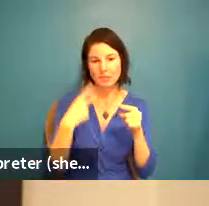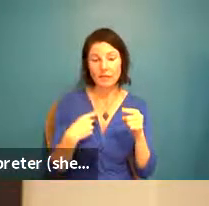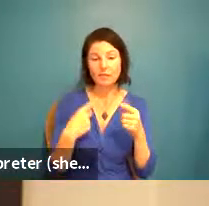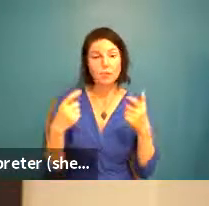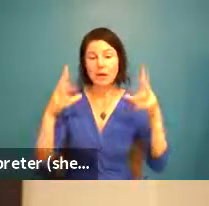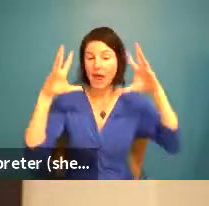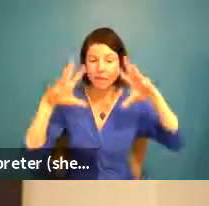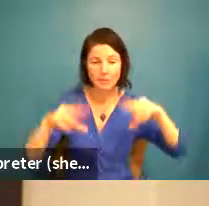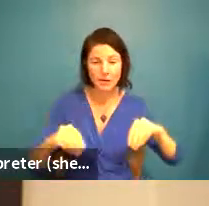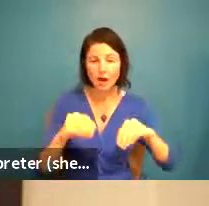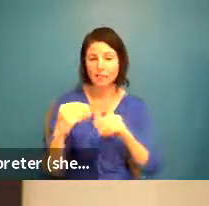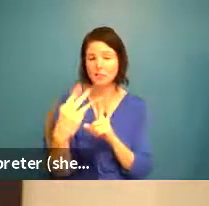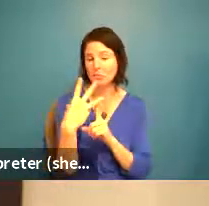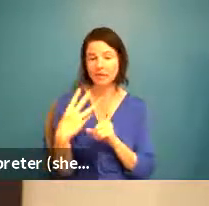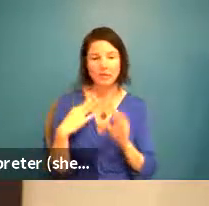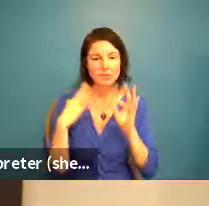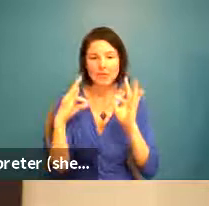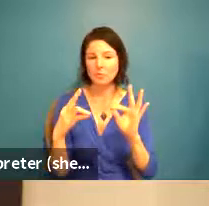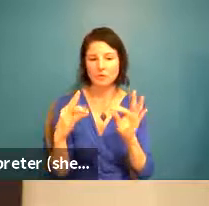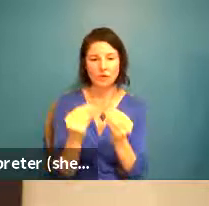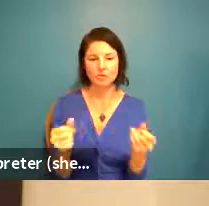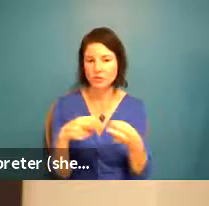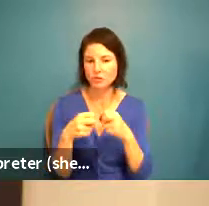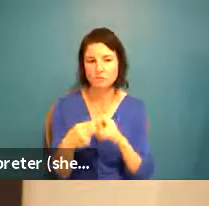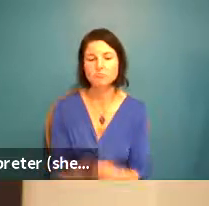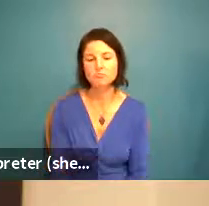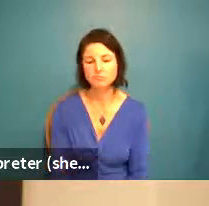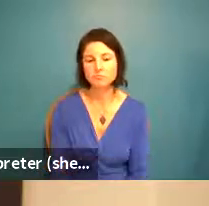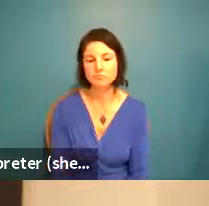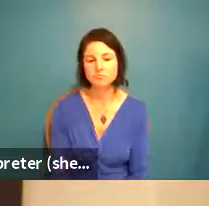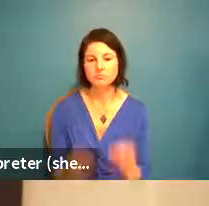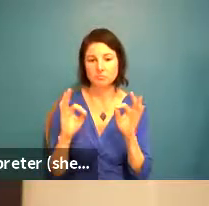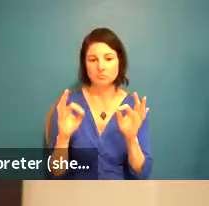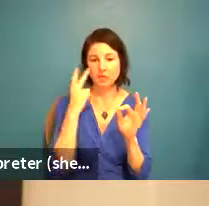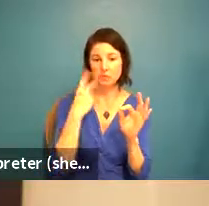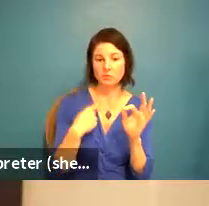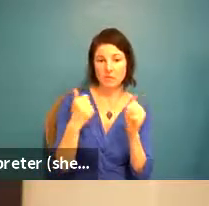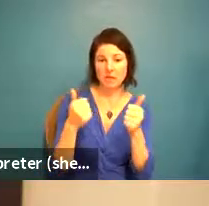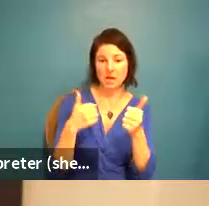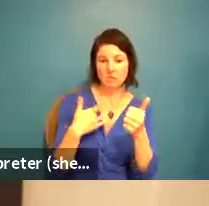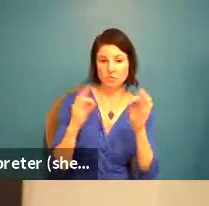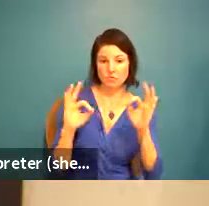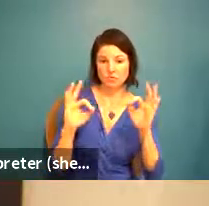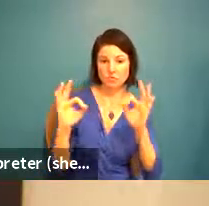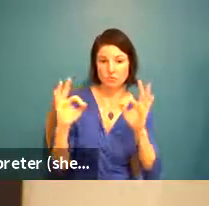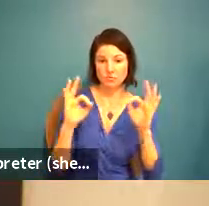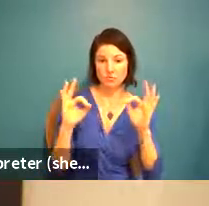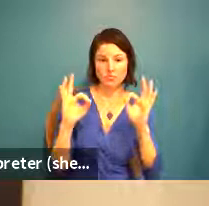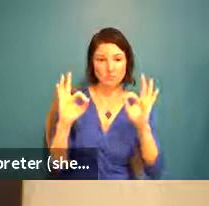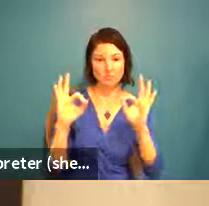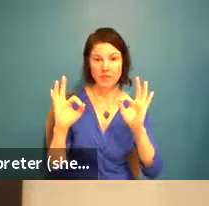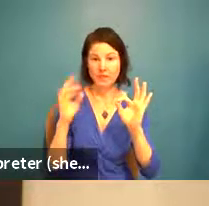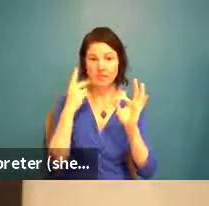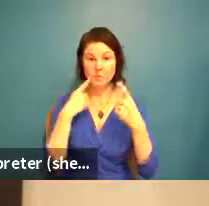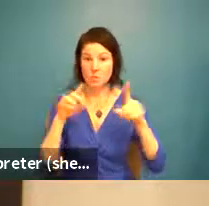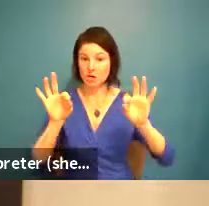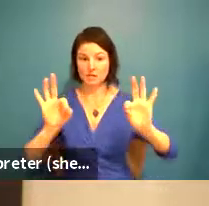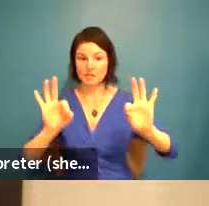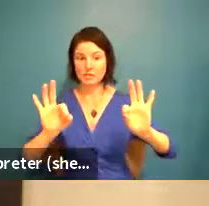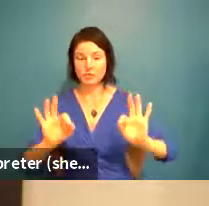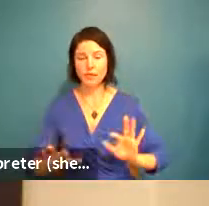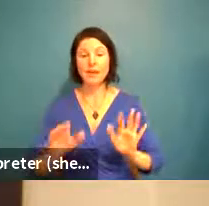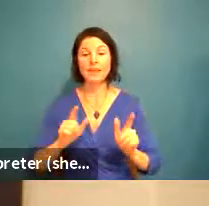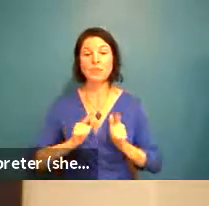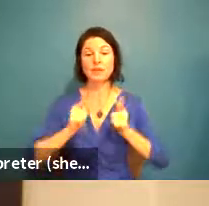me if you want everybody off and spotlight me that would solve the issue. Can everyone see me now? Okay. This is great. And then when it